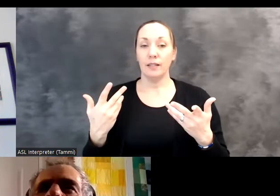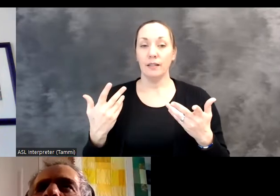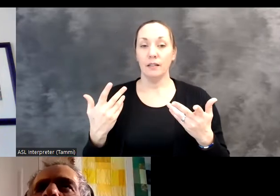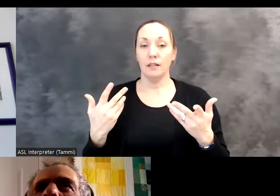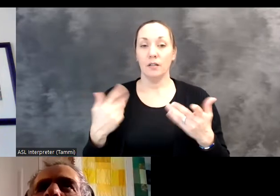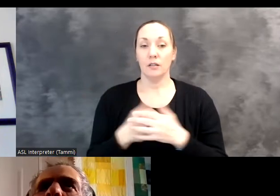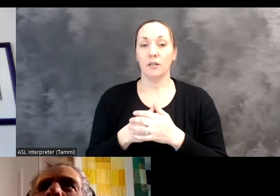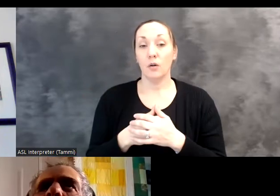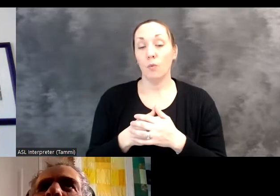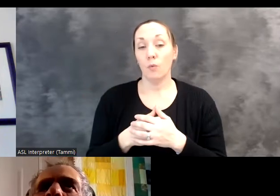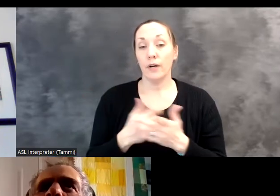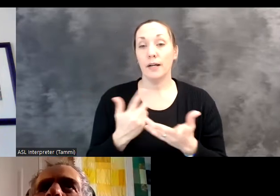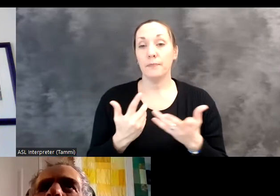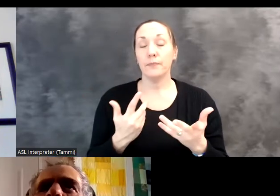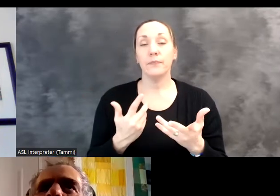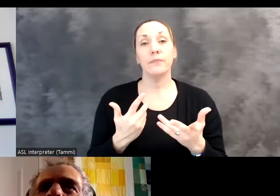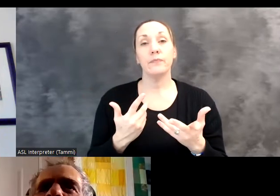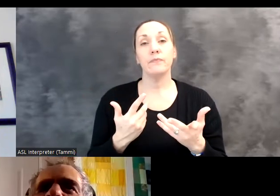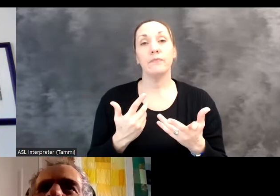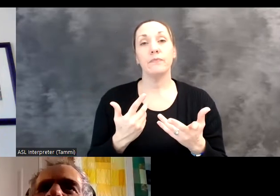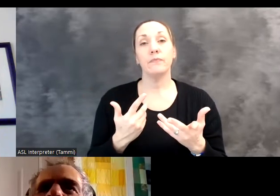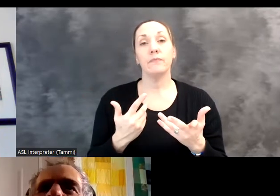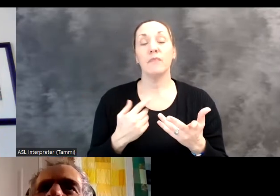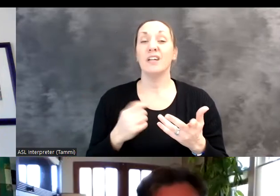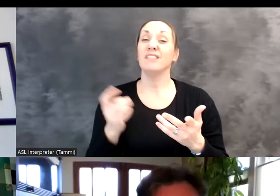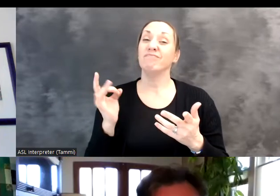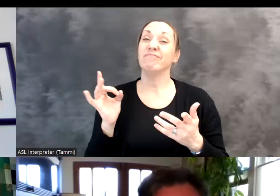want. I will highlight just one very